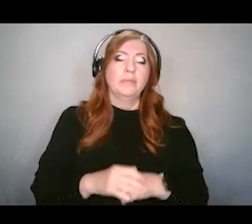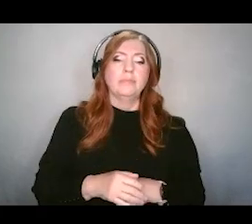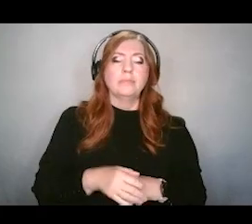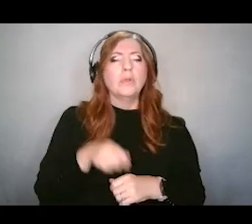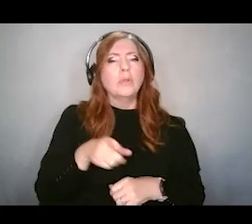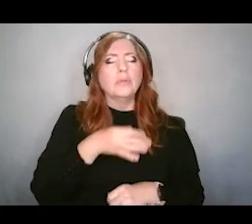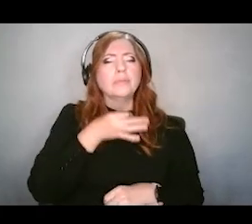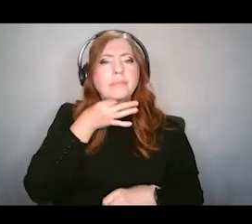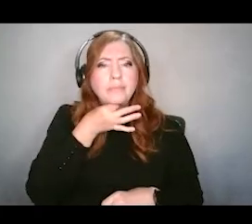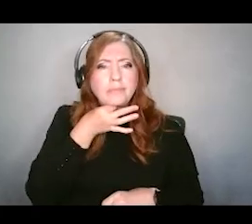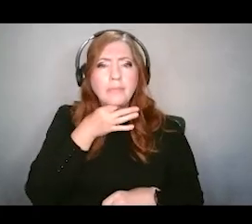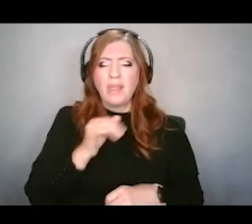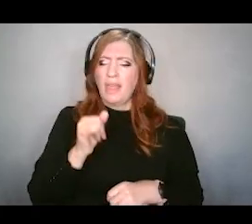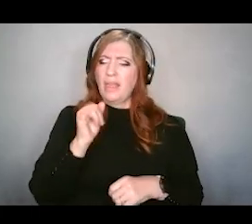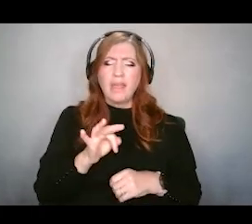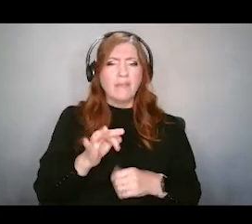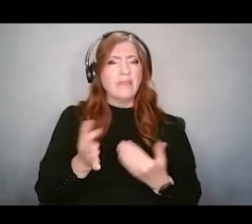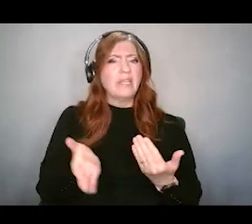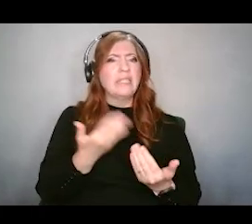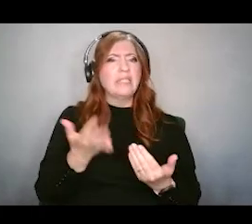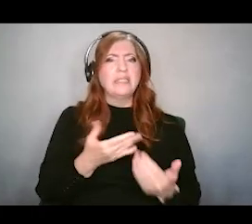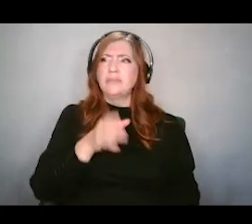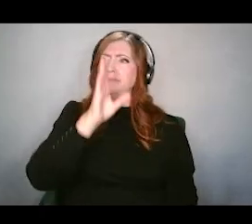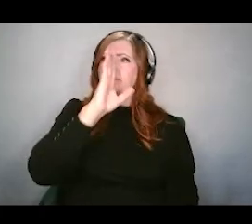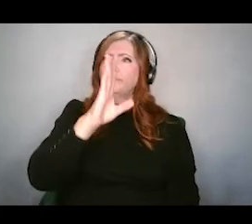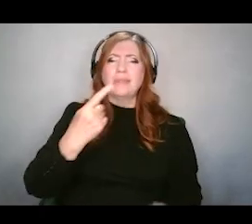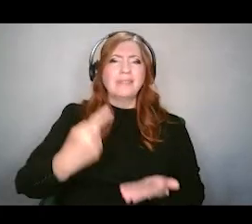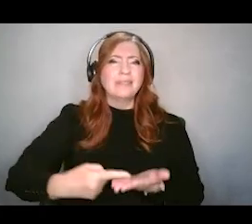if it’s so straightforward, why are we even discussing it? The reason is that